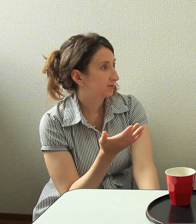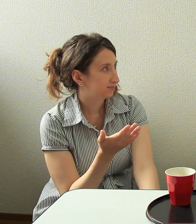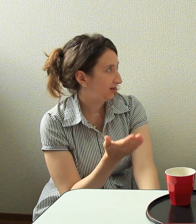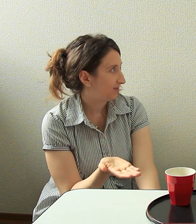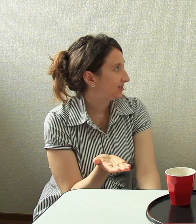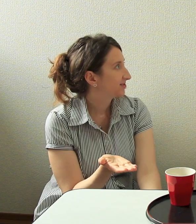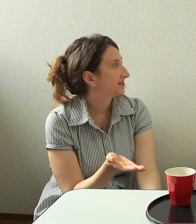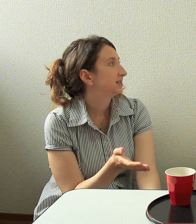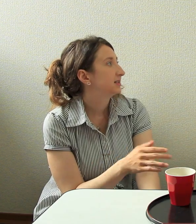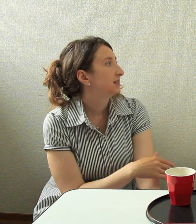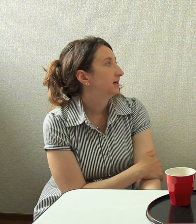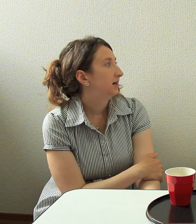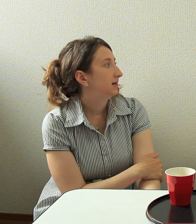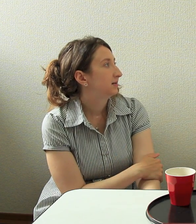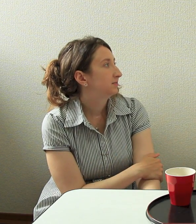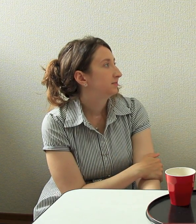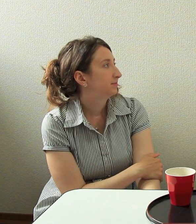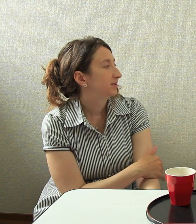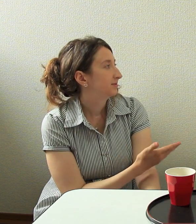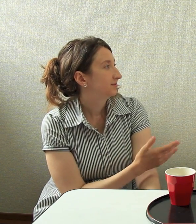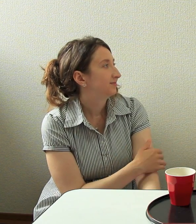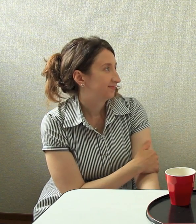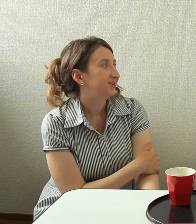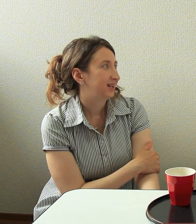People pay money to study it.